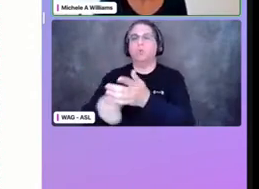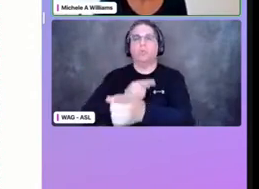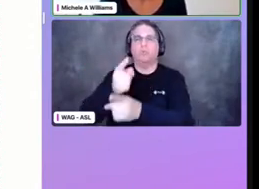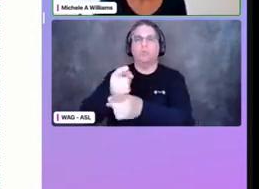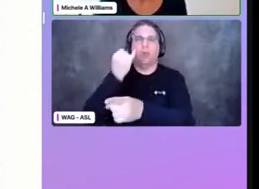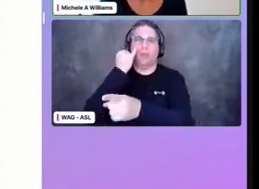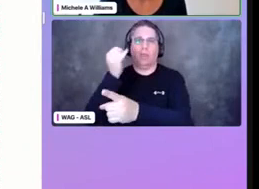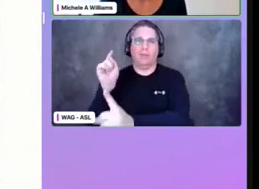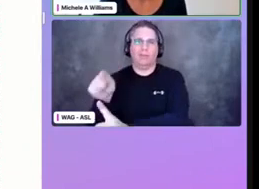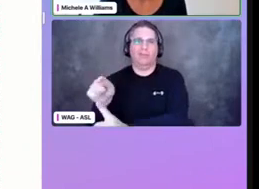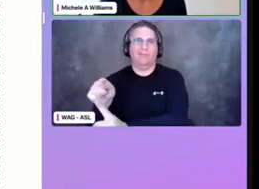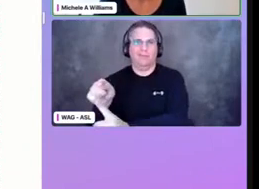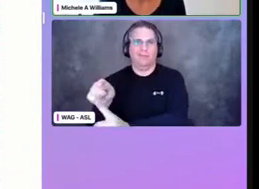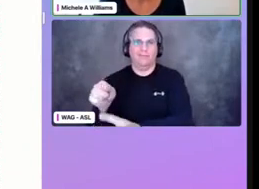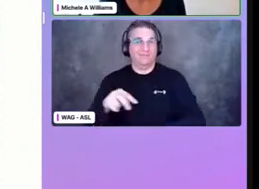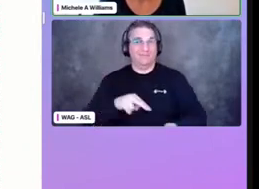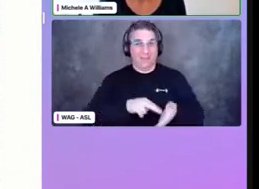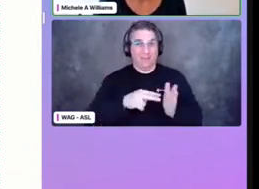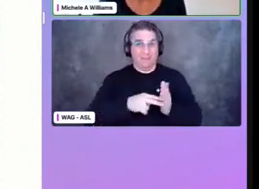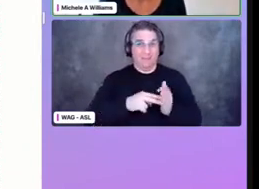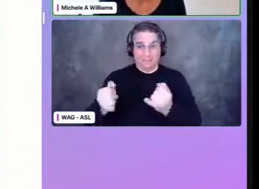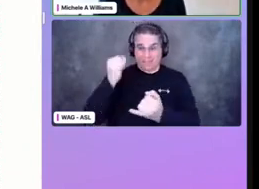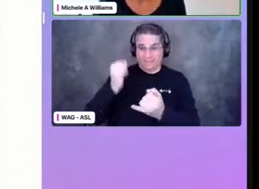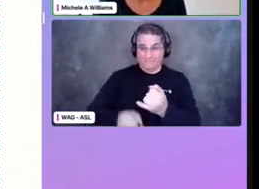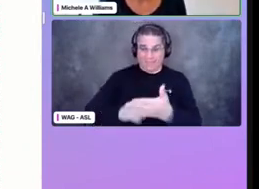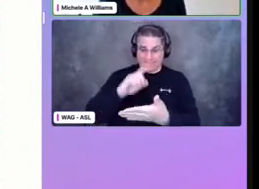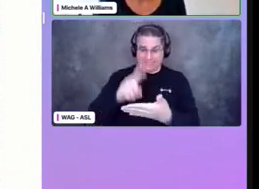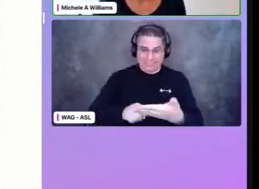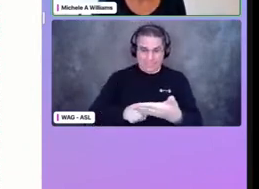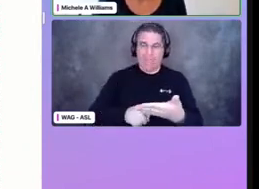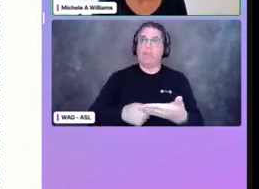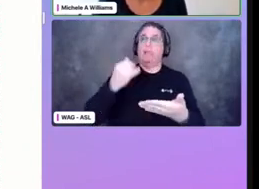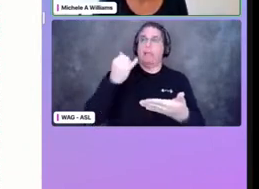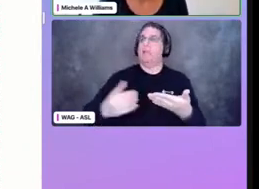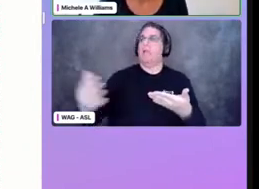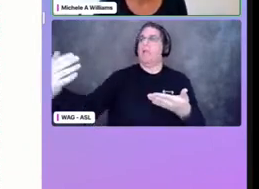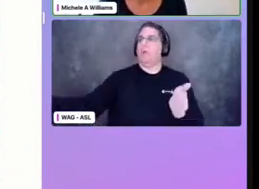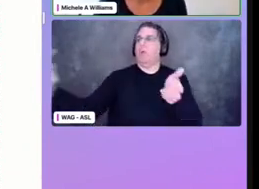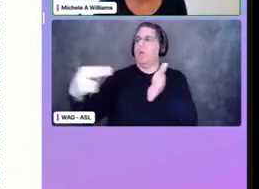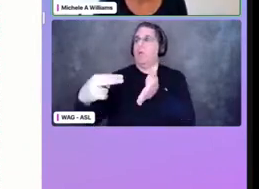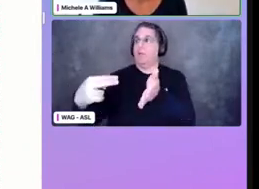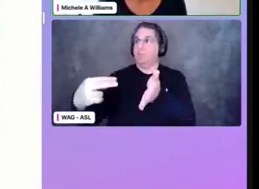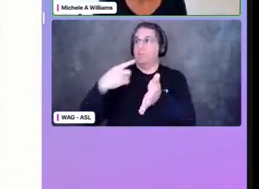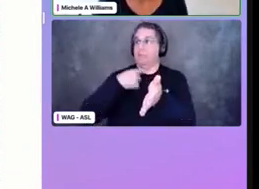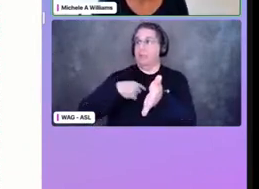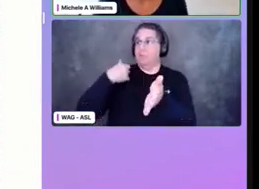guiding you to the right idea. And what I mean by that, is again it's not about getting